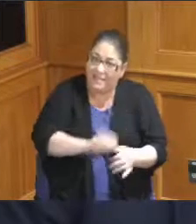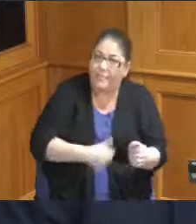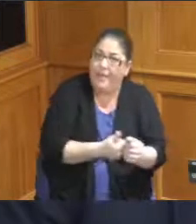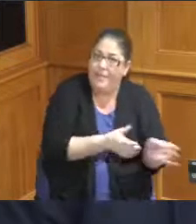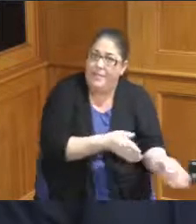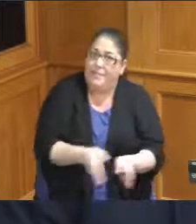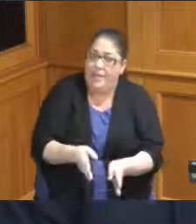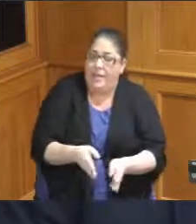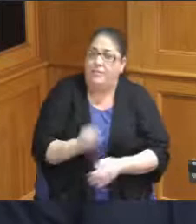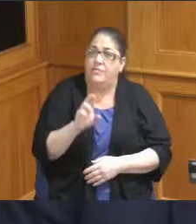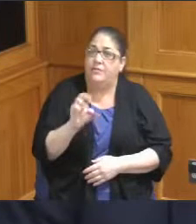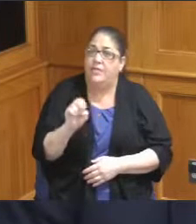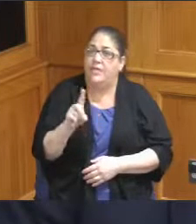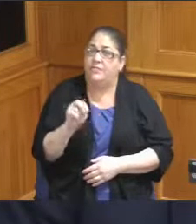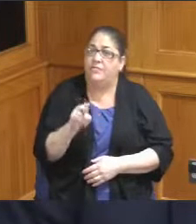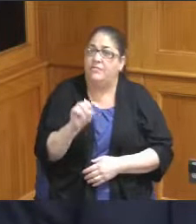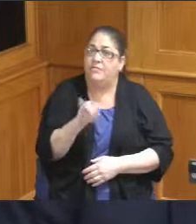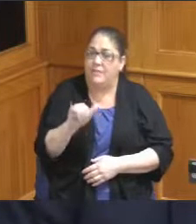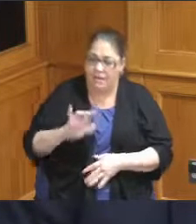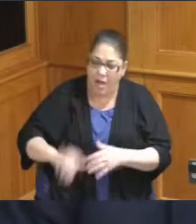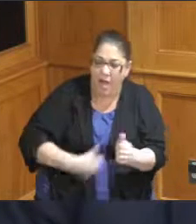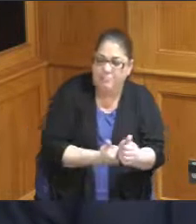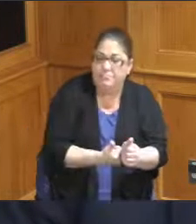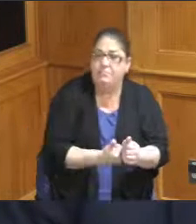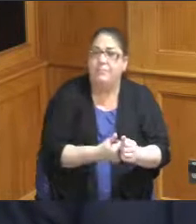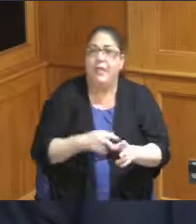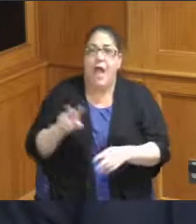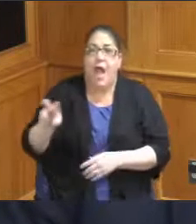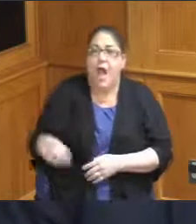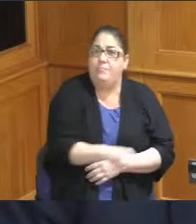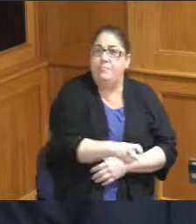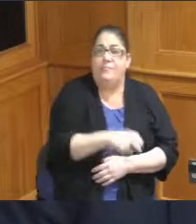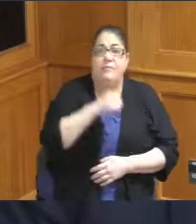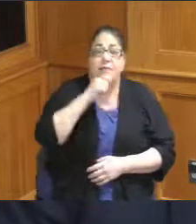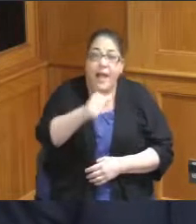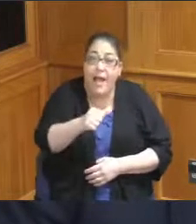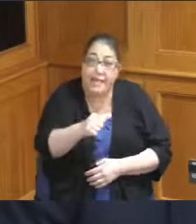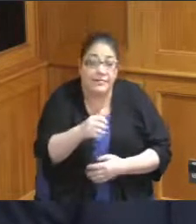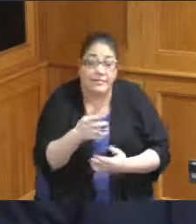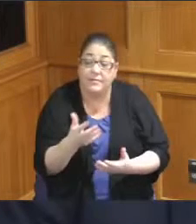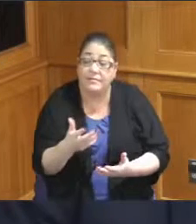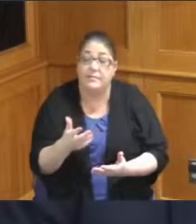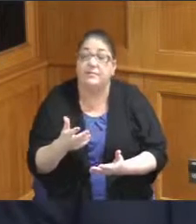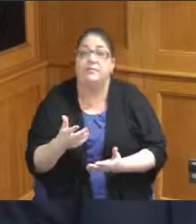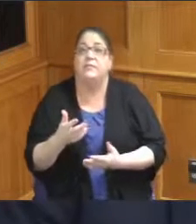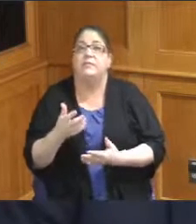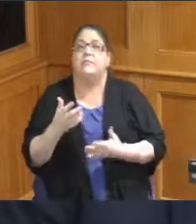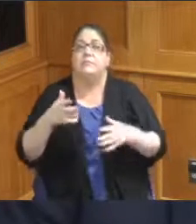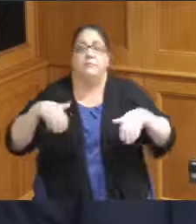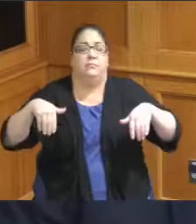set up in the system and so that did not happen from your description so in the in the future I